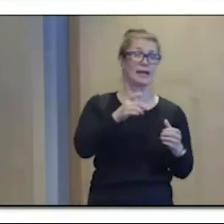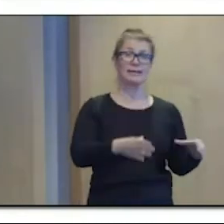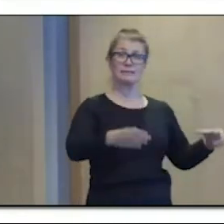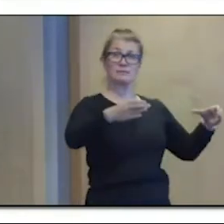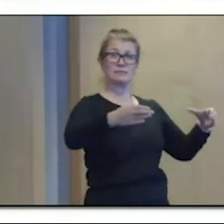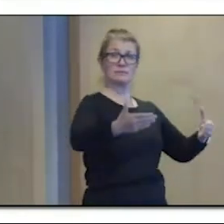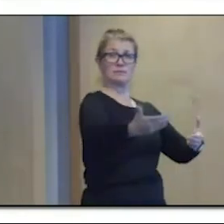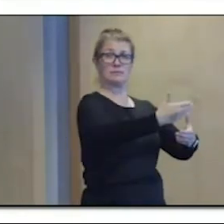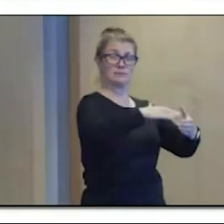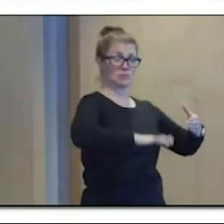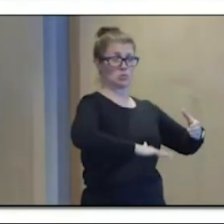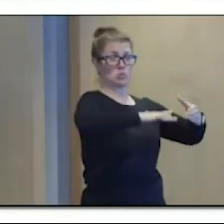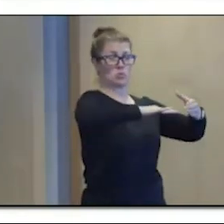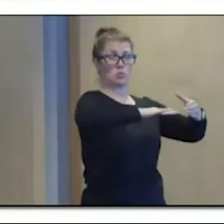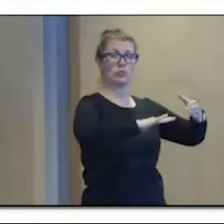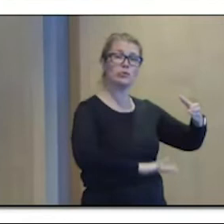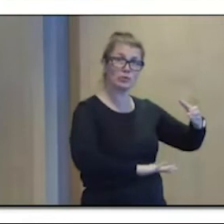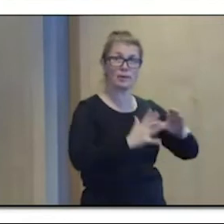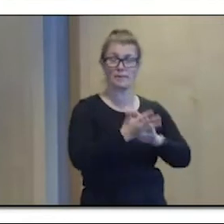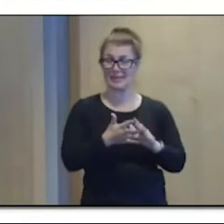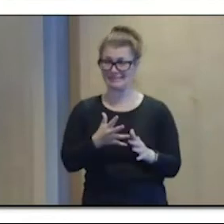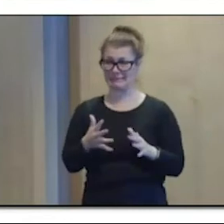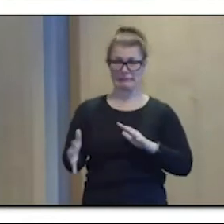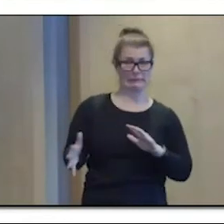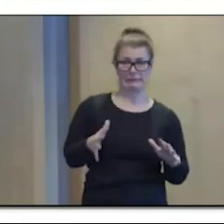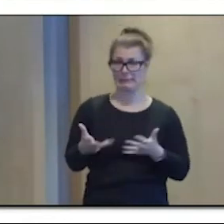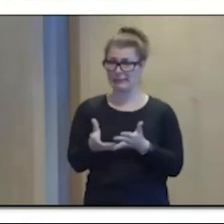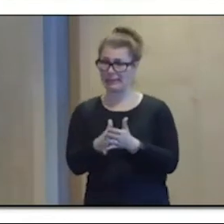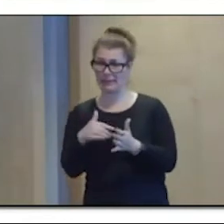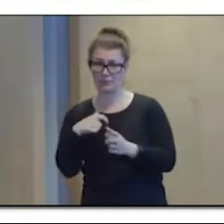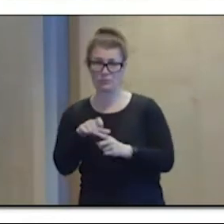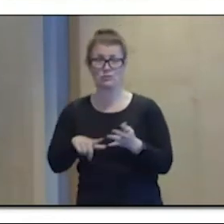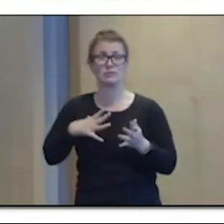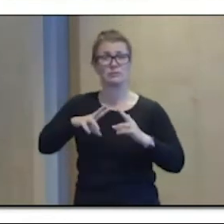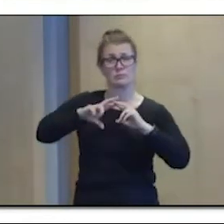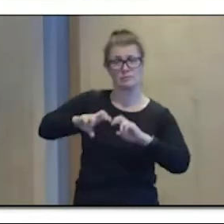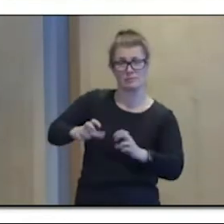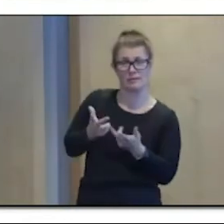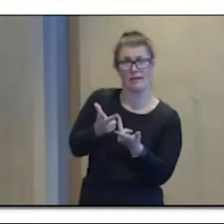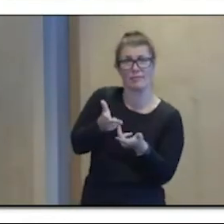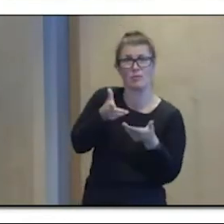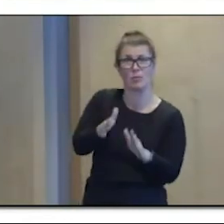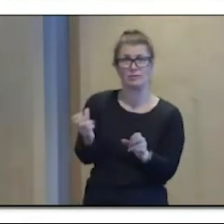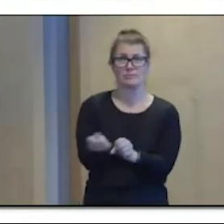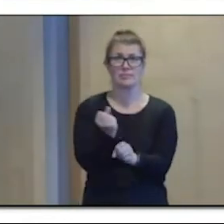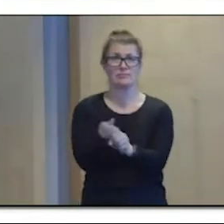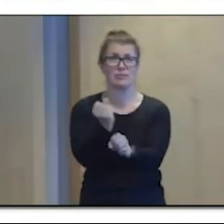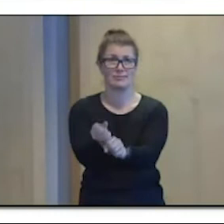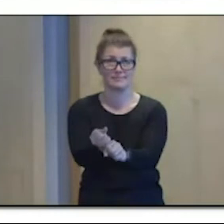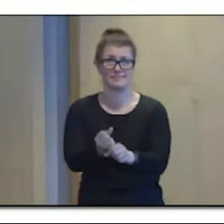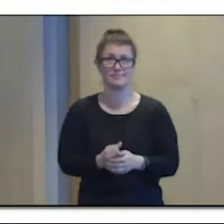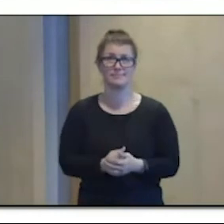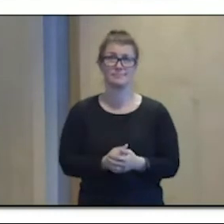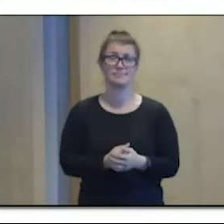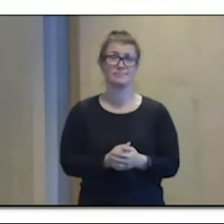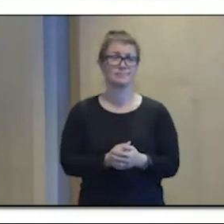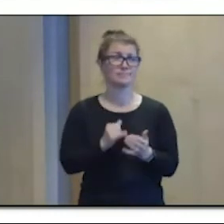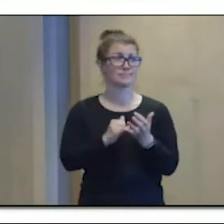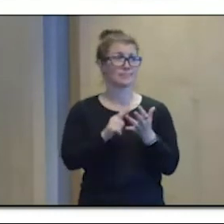complicated. And you have to explore other forms of generation. So hydro electricity generation